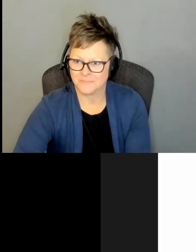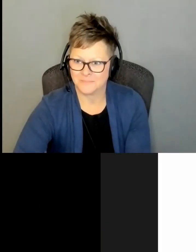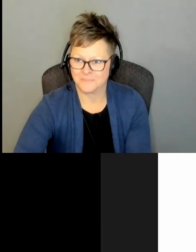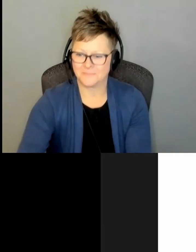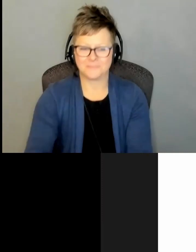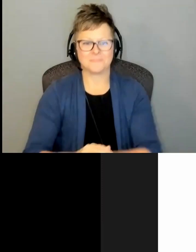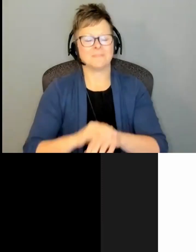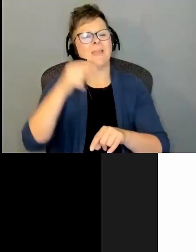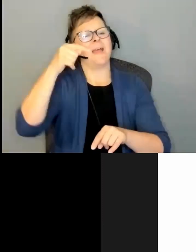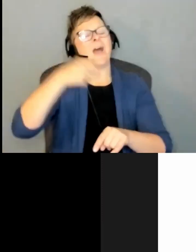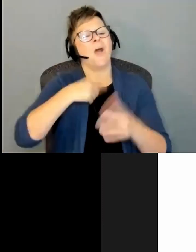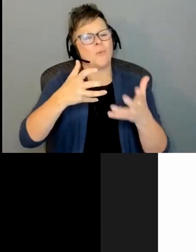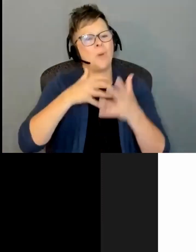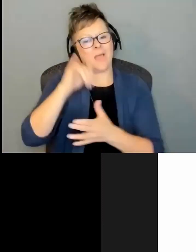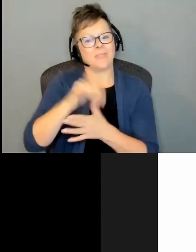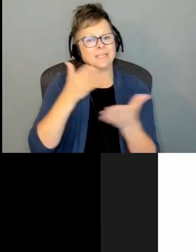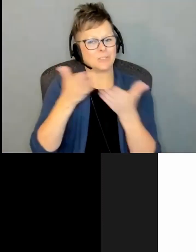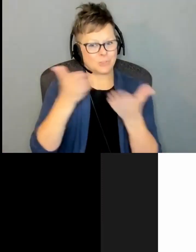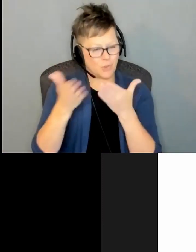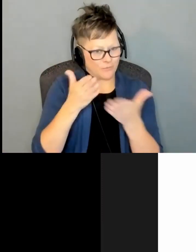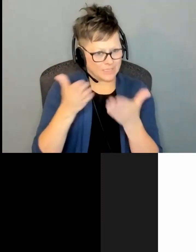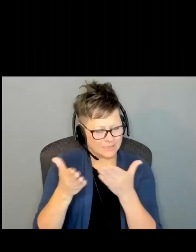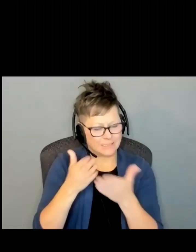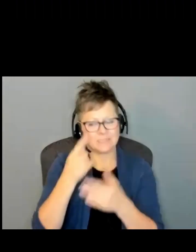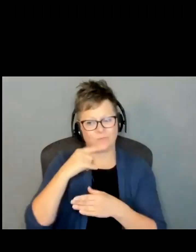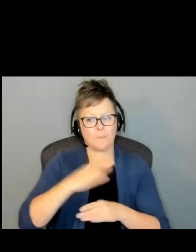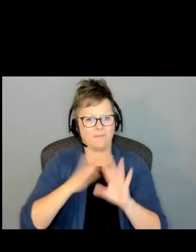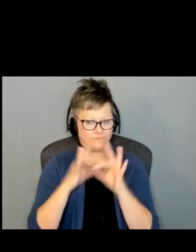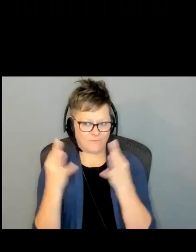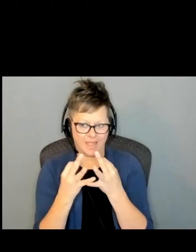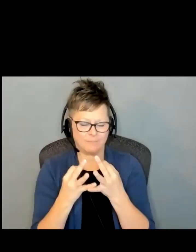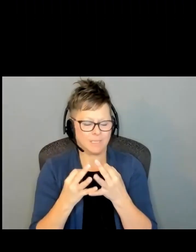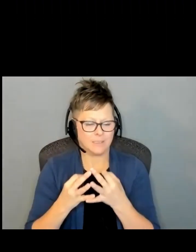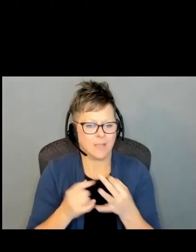or for my loved one, and help me put it together.